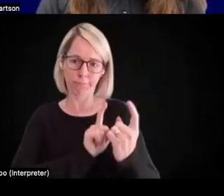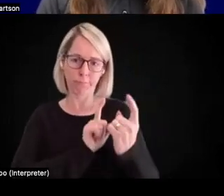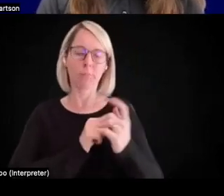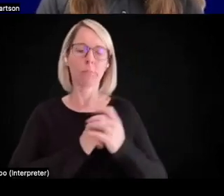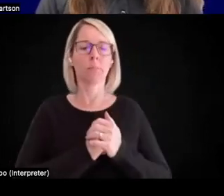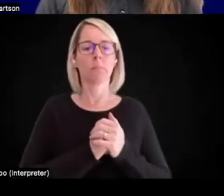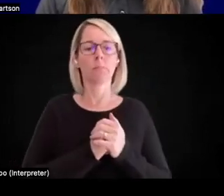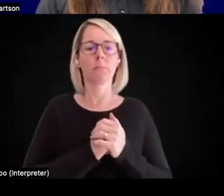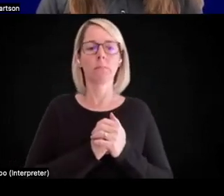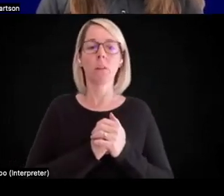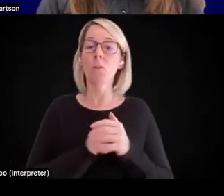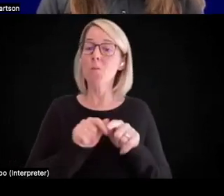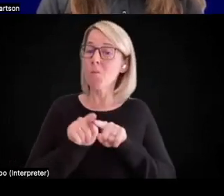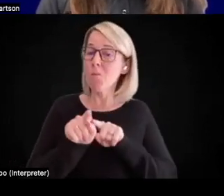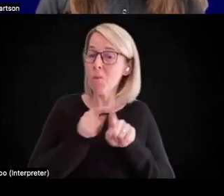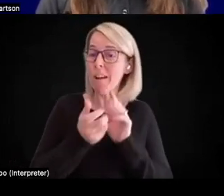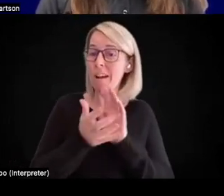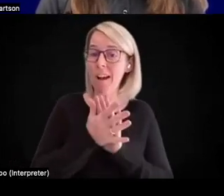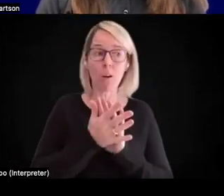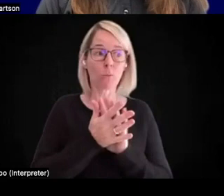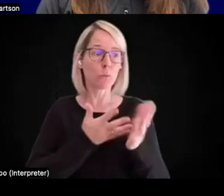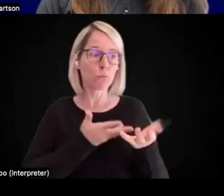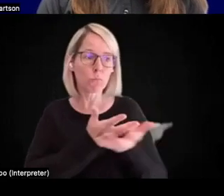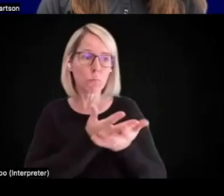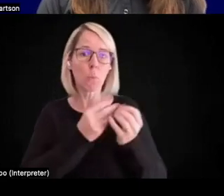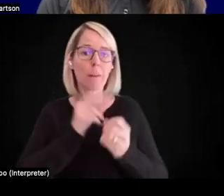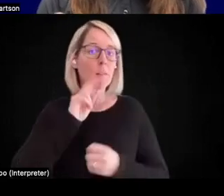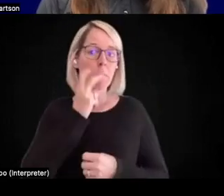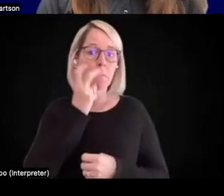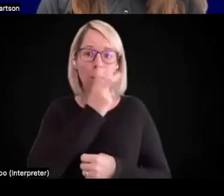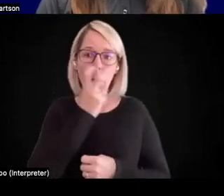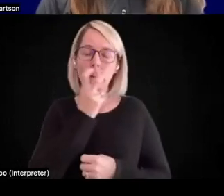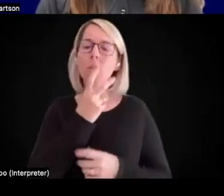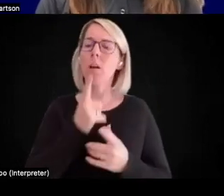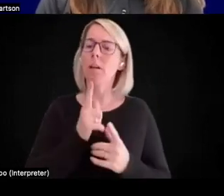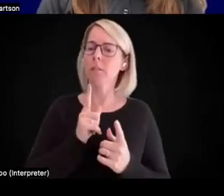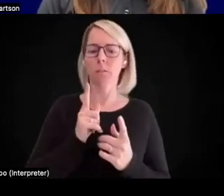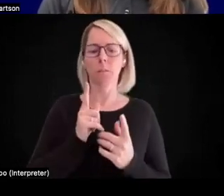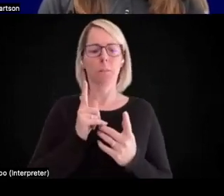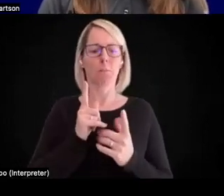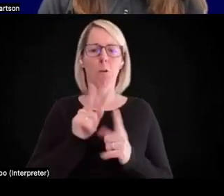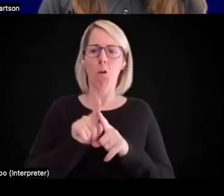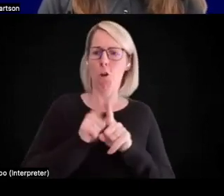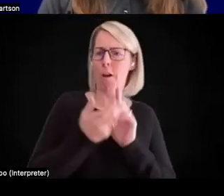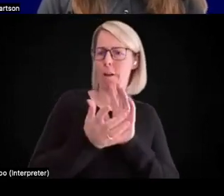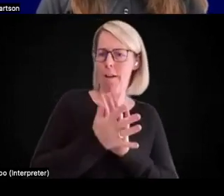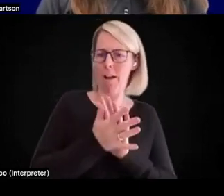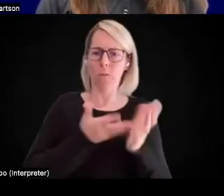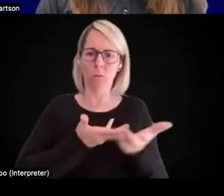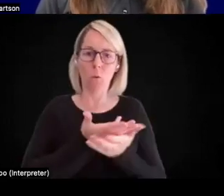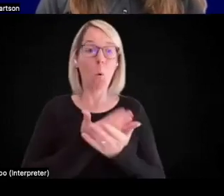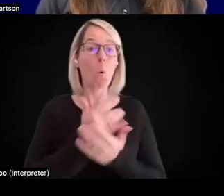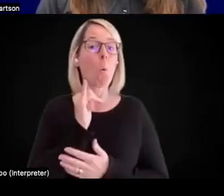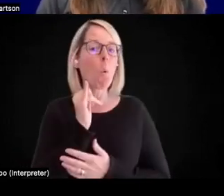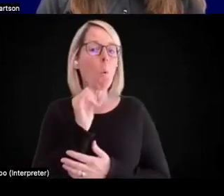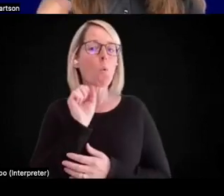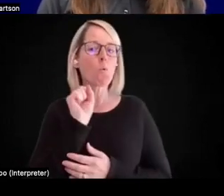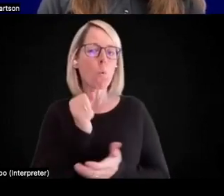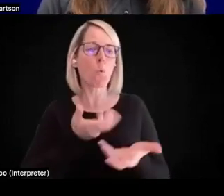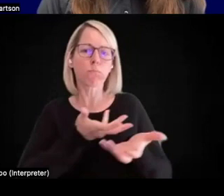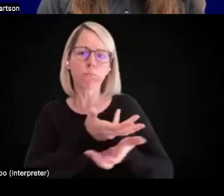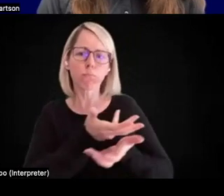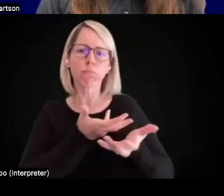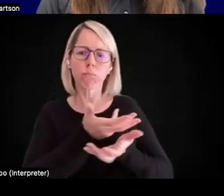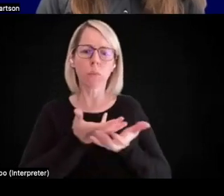your interaction style or at least tweak your interaction style to be accessible to